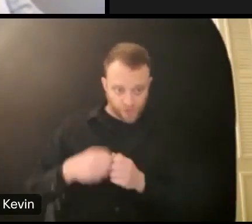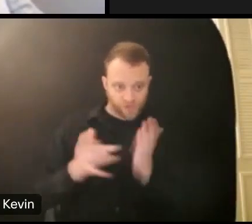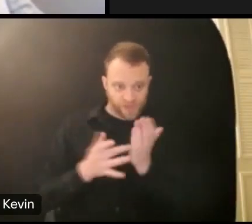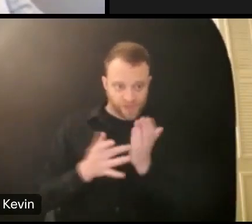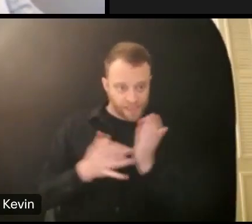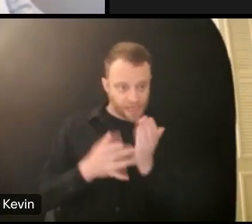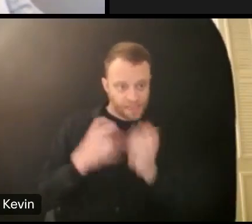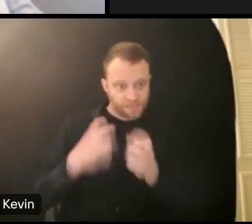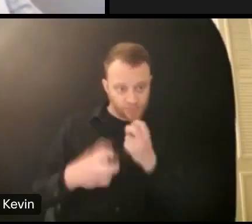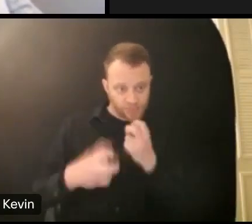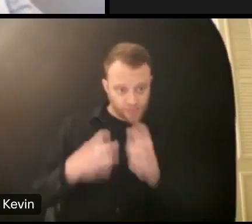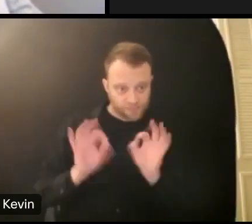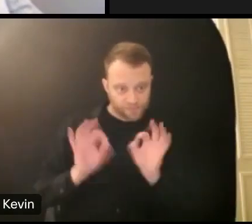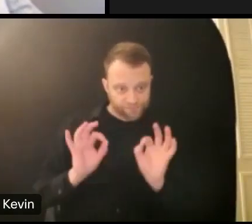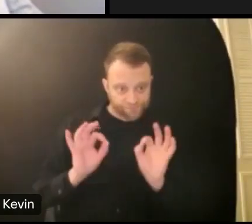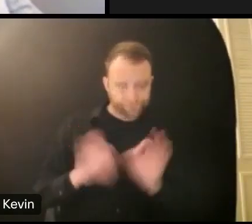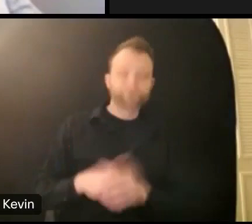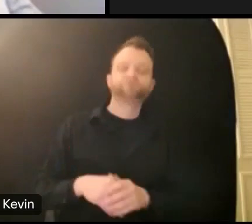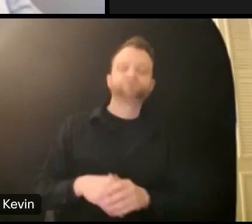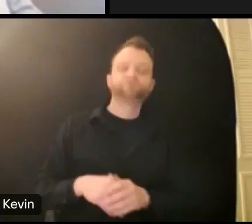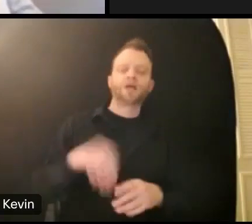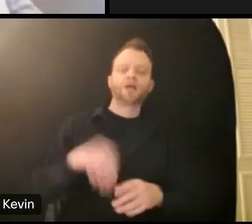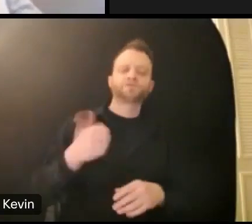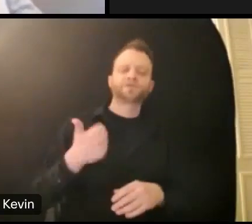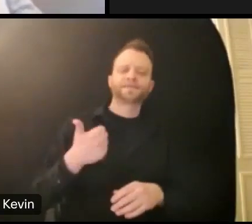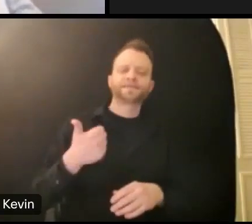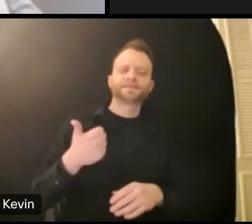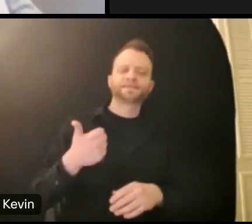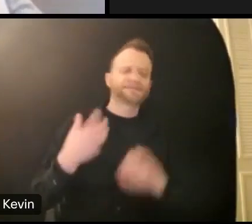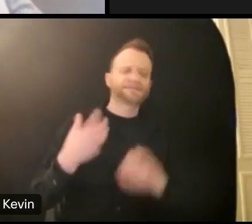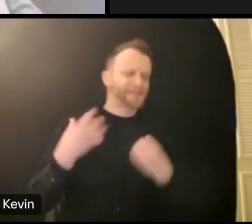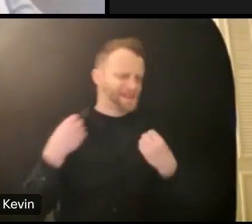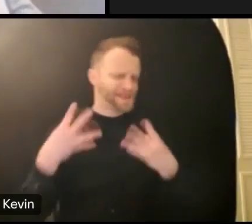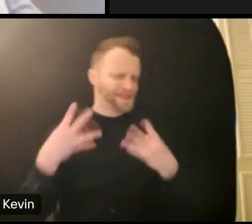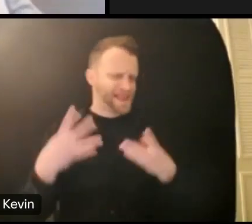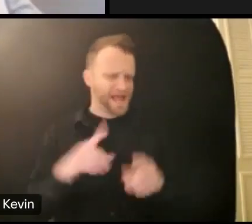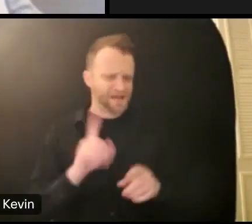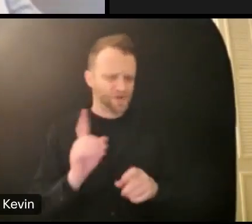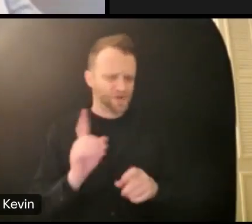is there were a lot of questions in the chat my colleague Dawn Dickerson and I tried our hardest